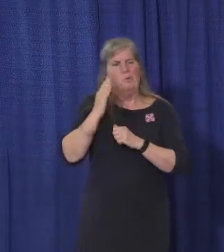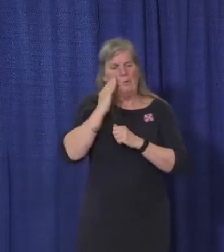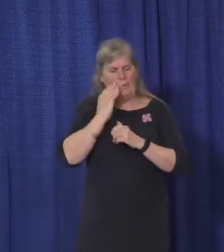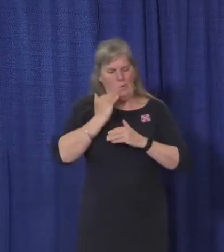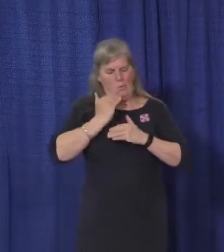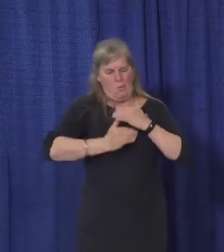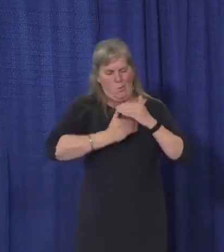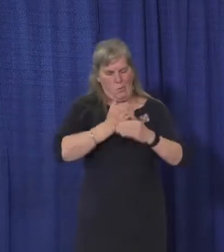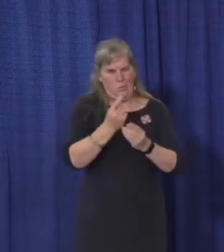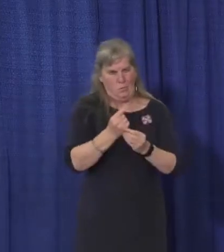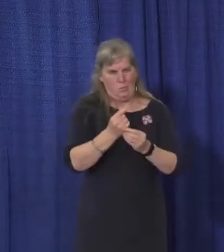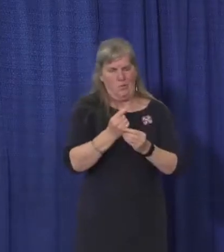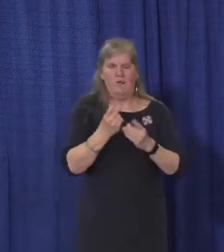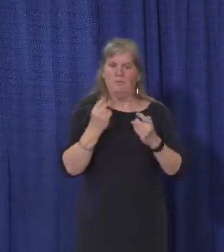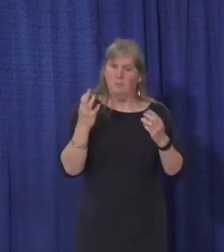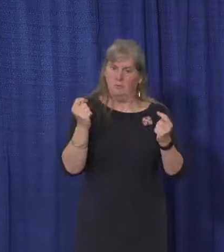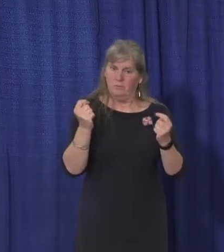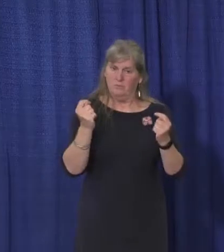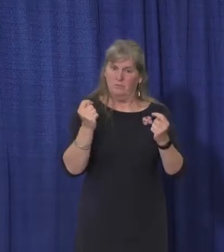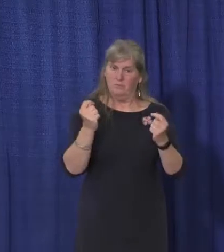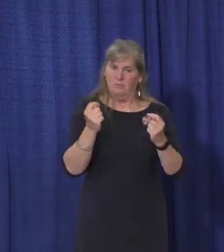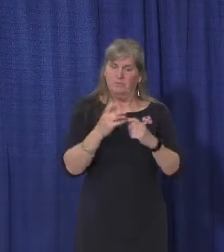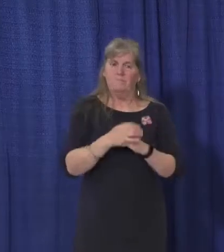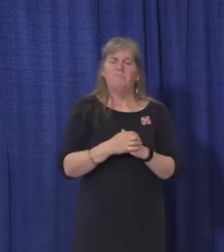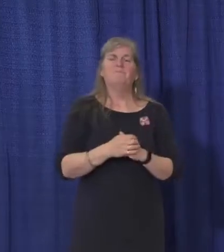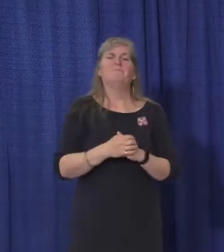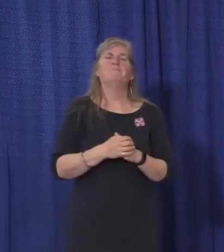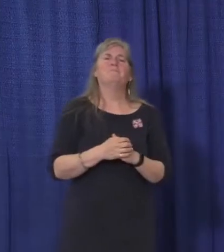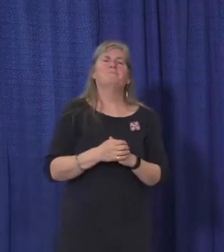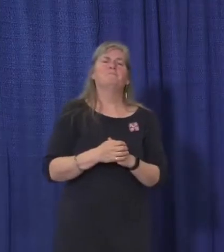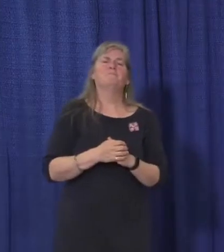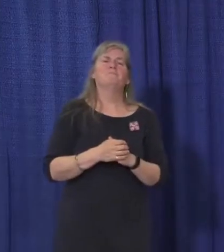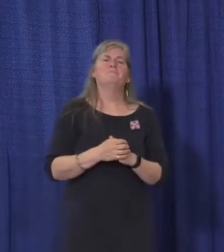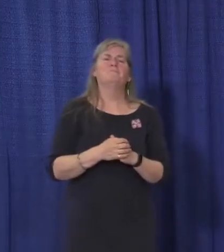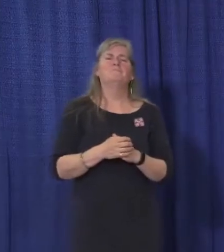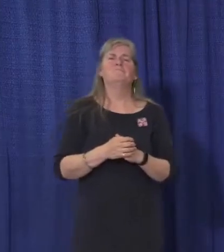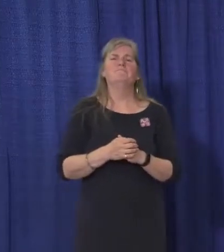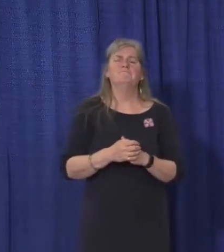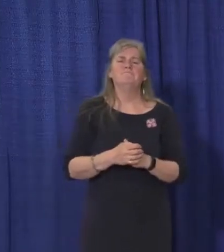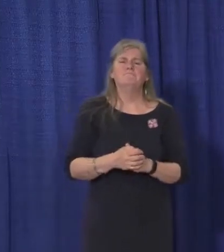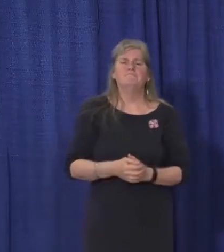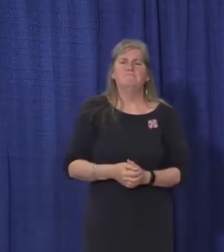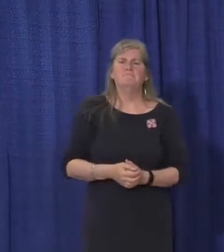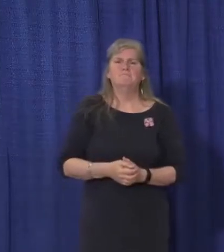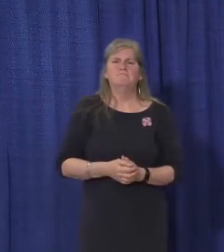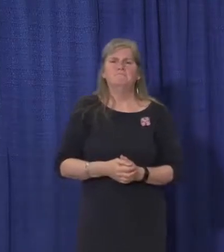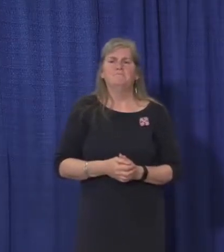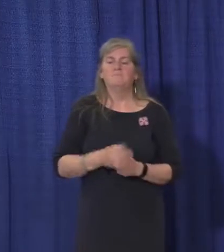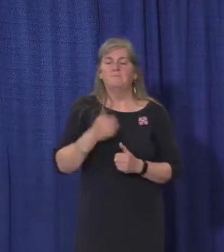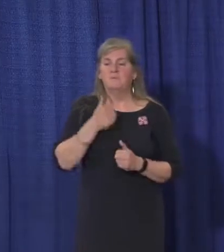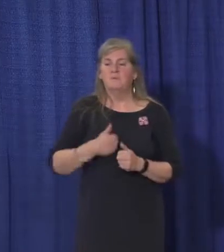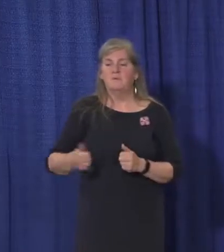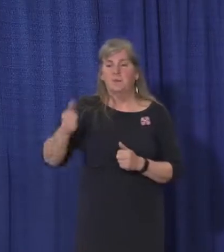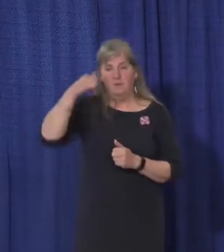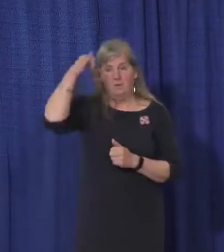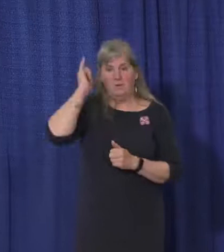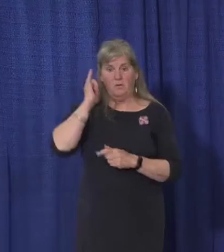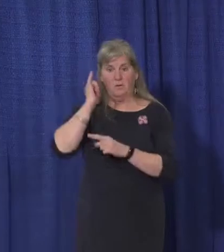We know what to do and we need to do it. The premium preferred to the